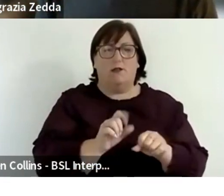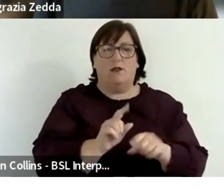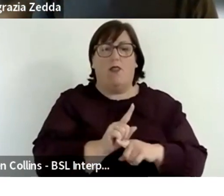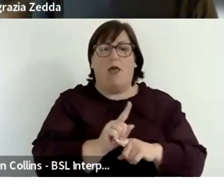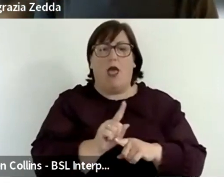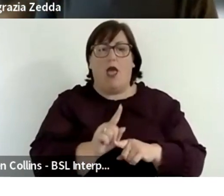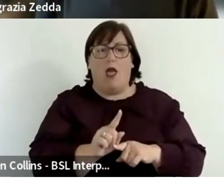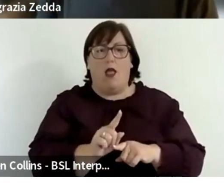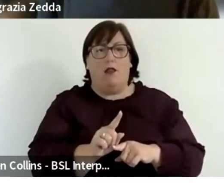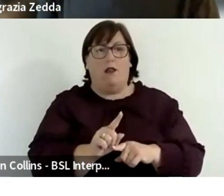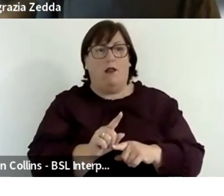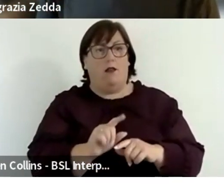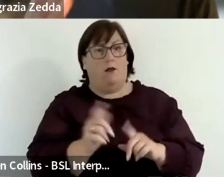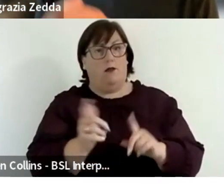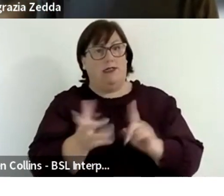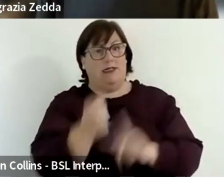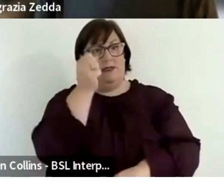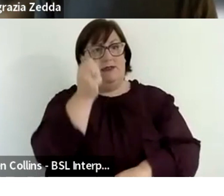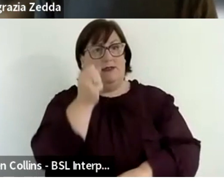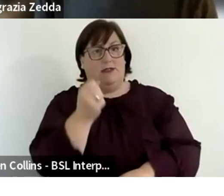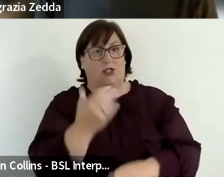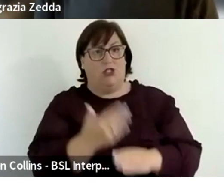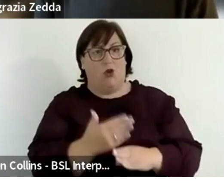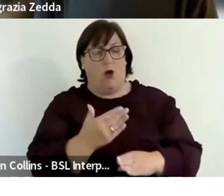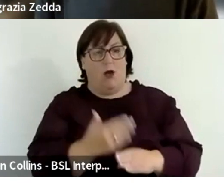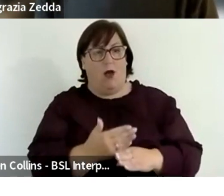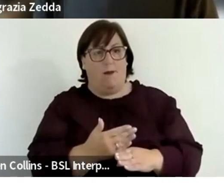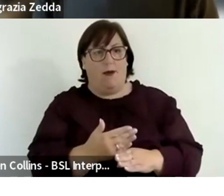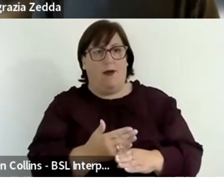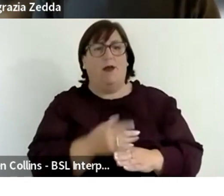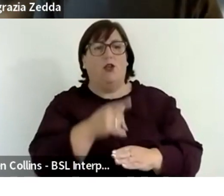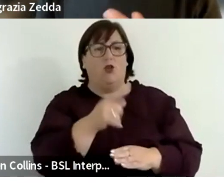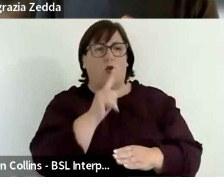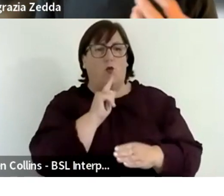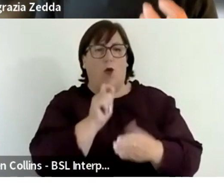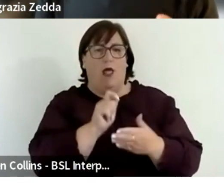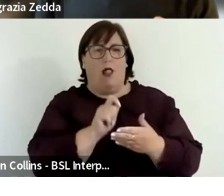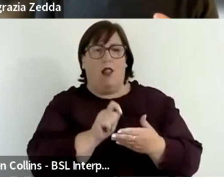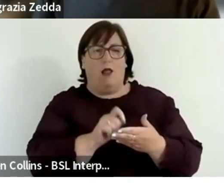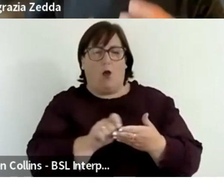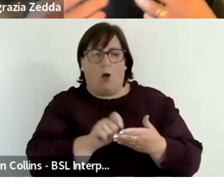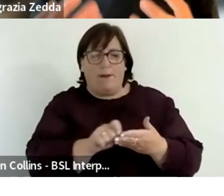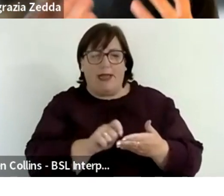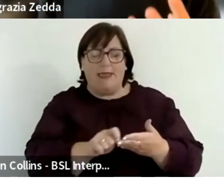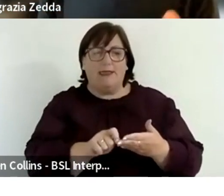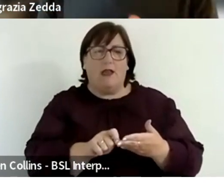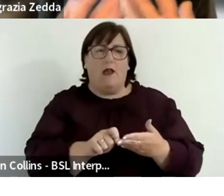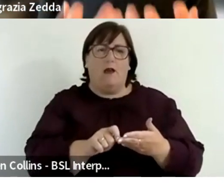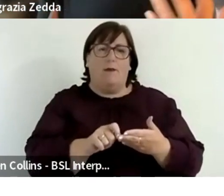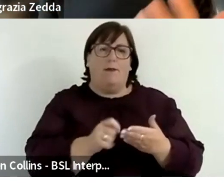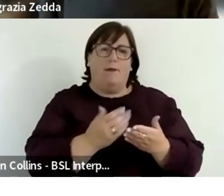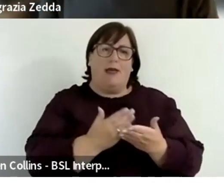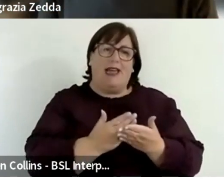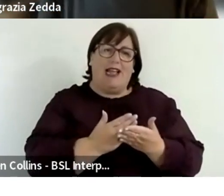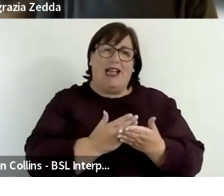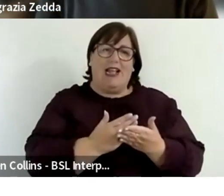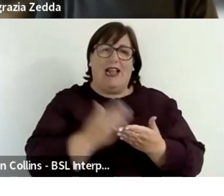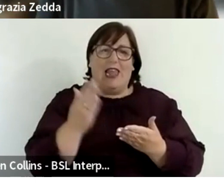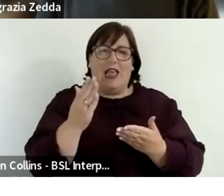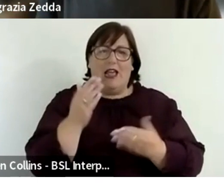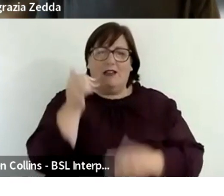you fill out a career talent profile that details anything that you might